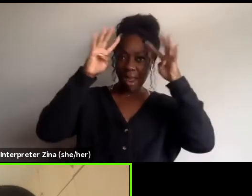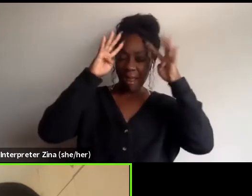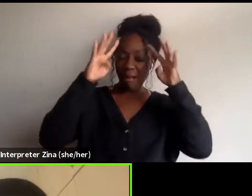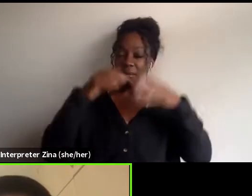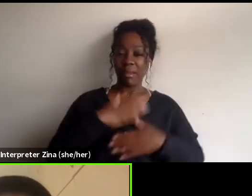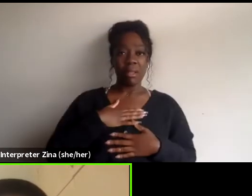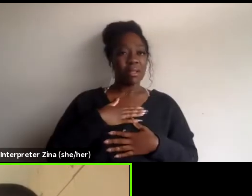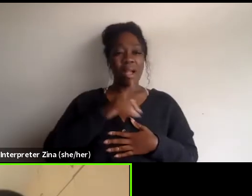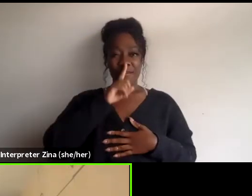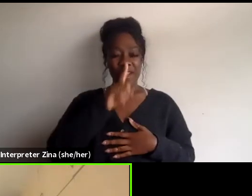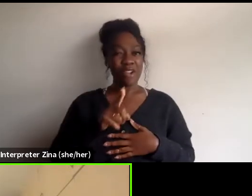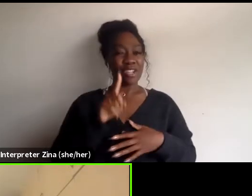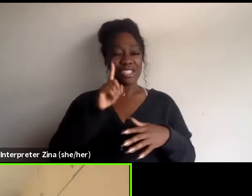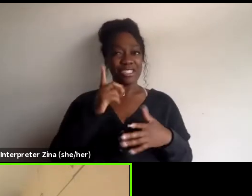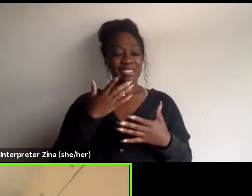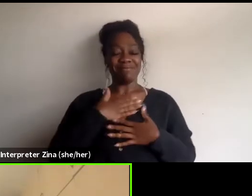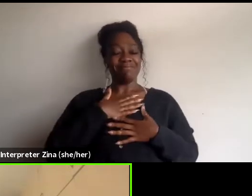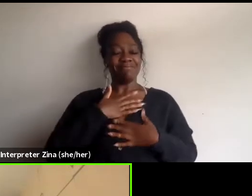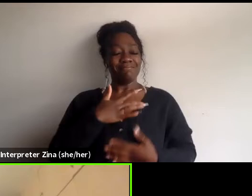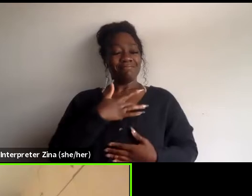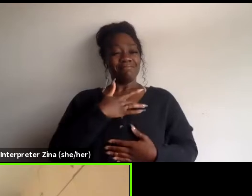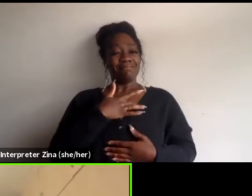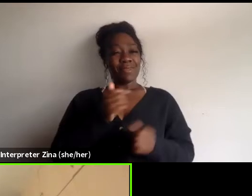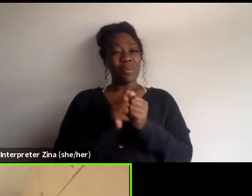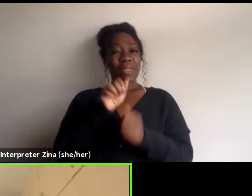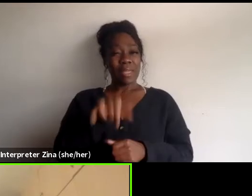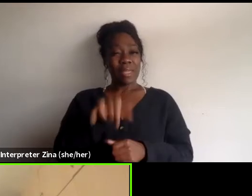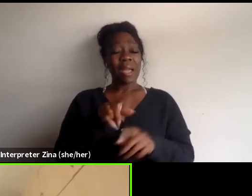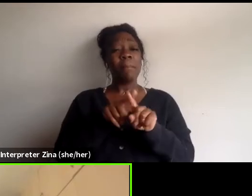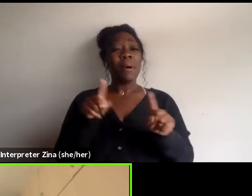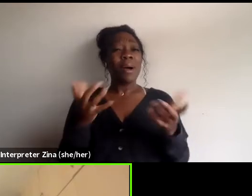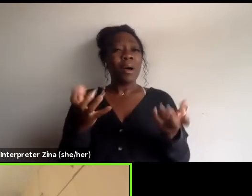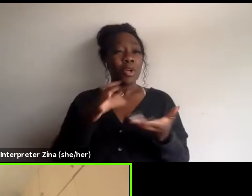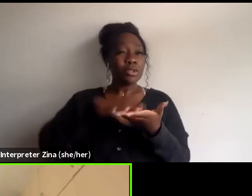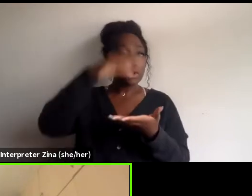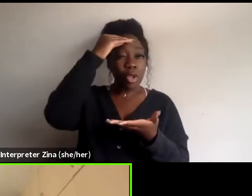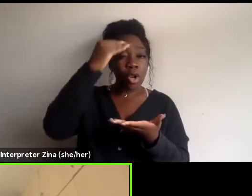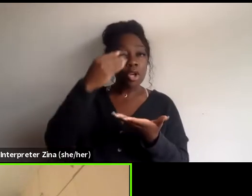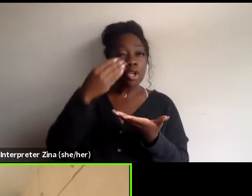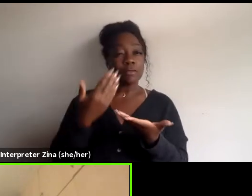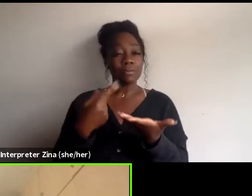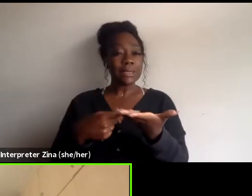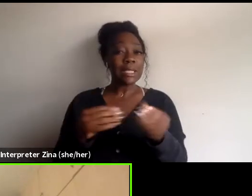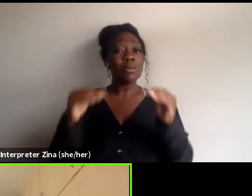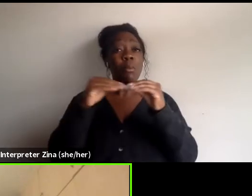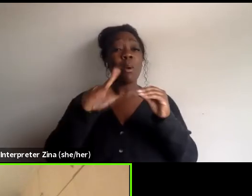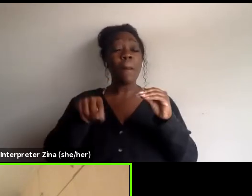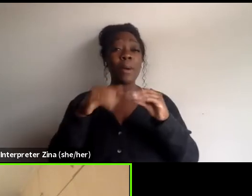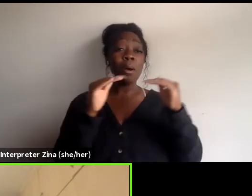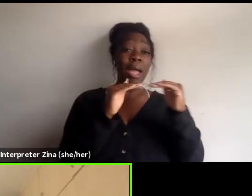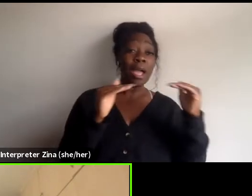Yeah, I would love to learn more and a little bit about the equity, diversity and inclusion work that you do, given that it is so relevant